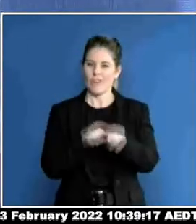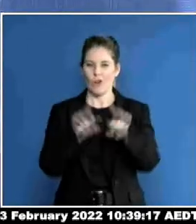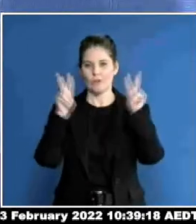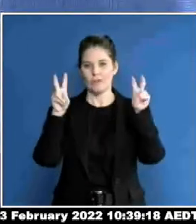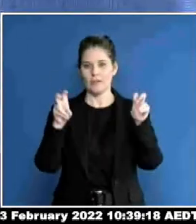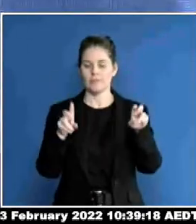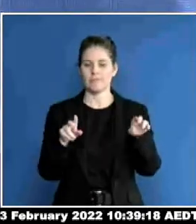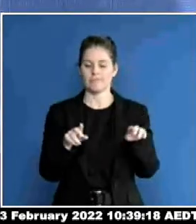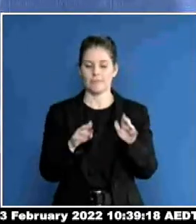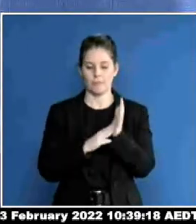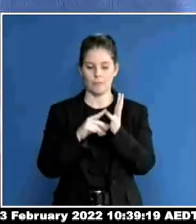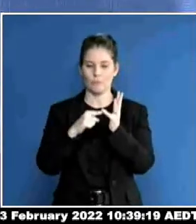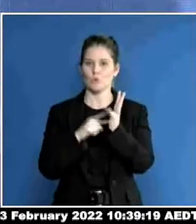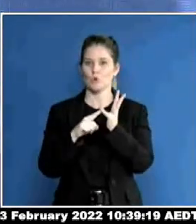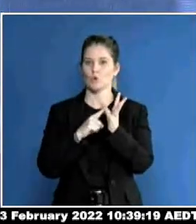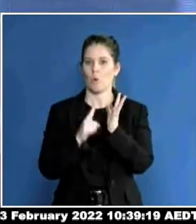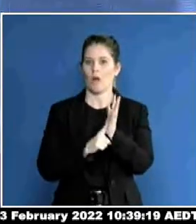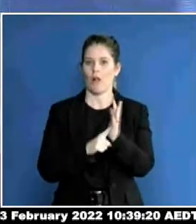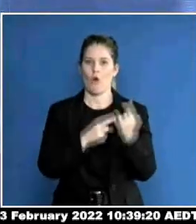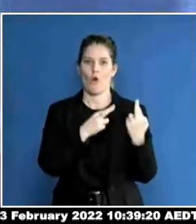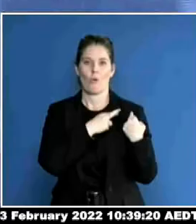equally as valued clients of the provider.